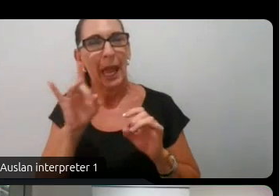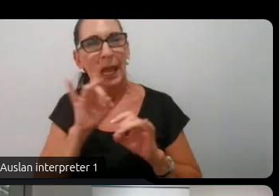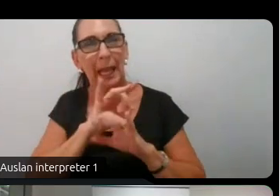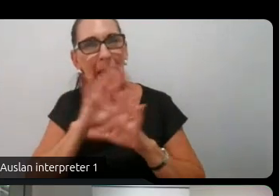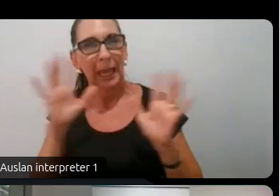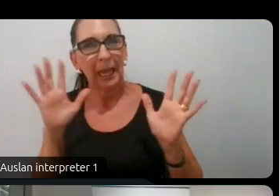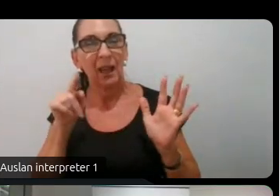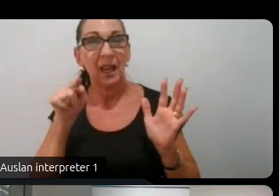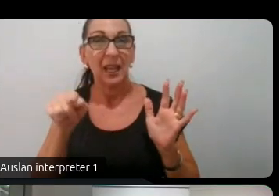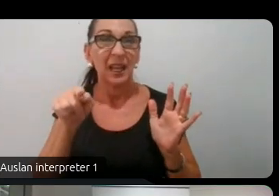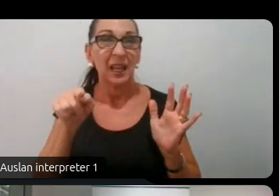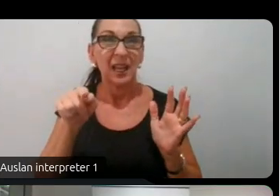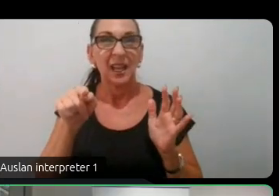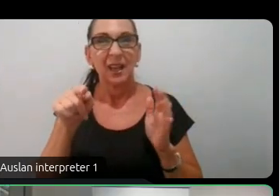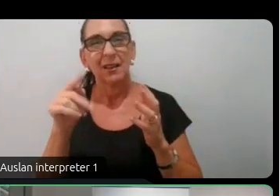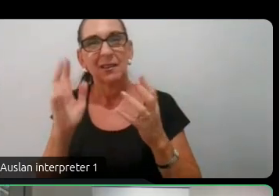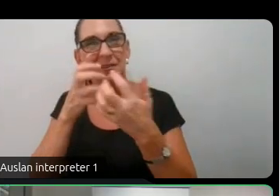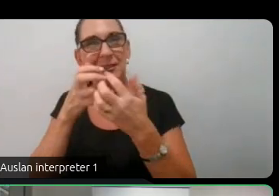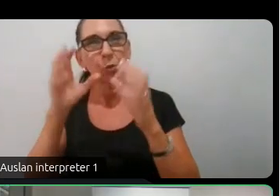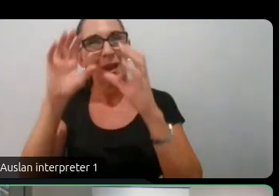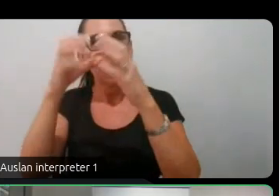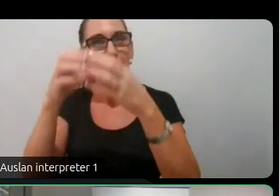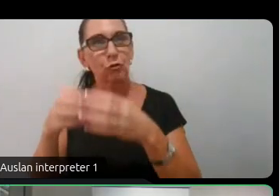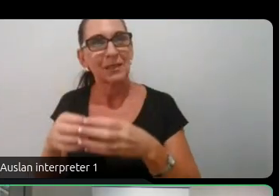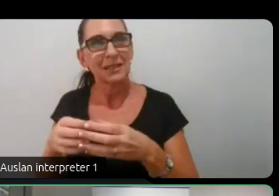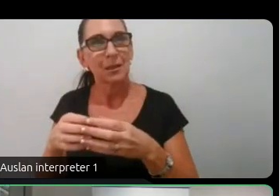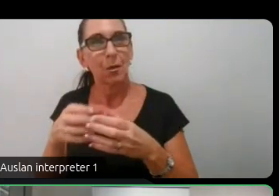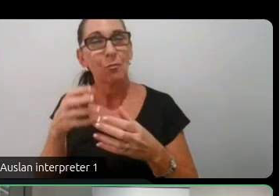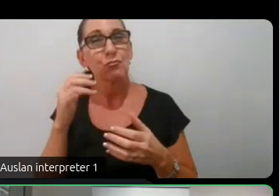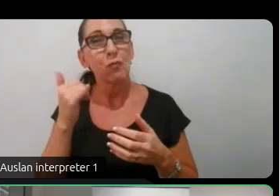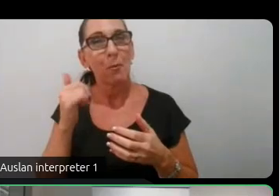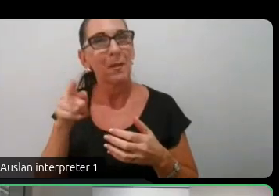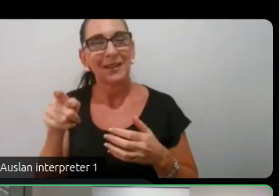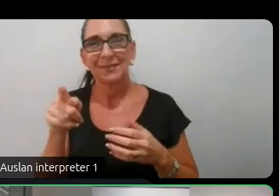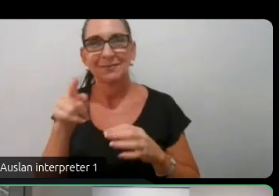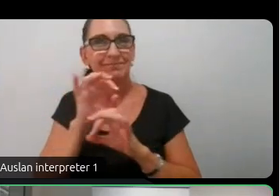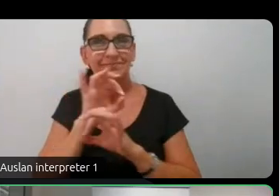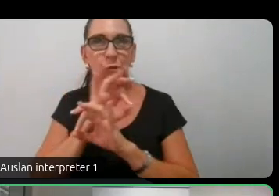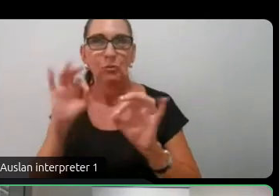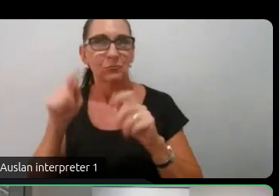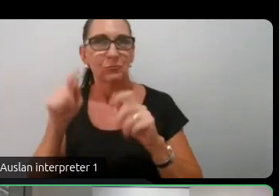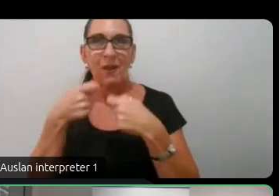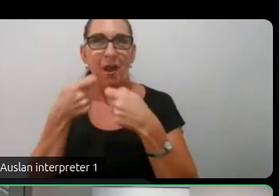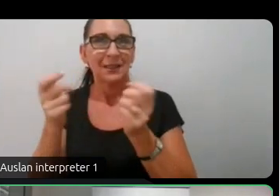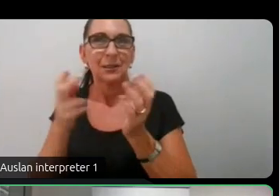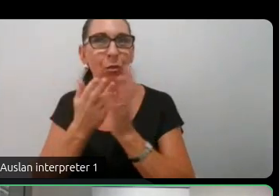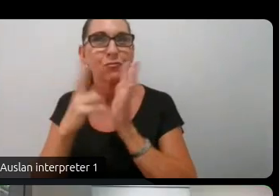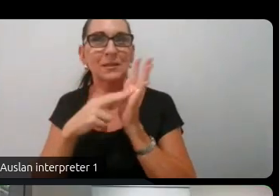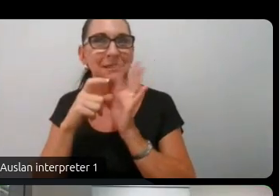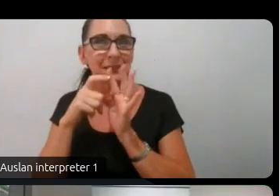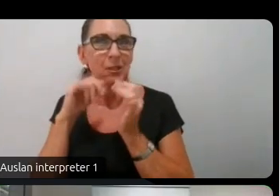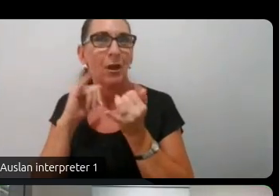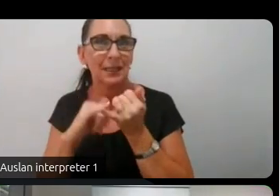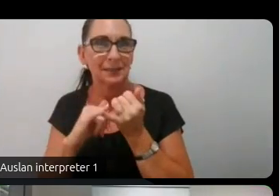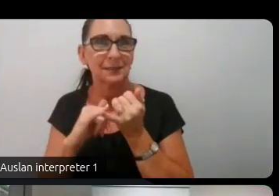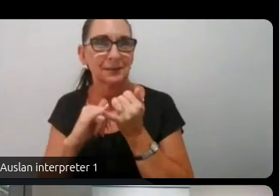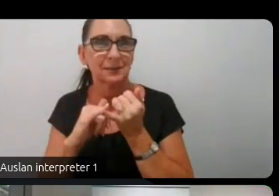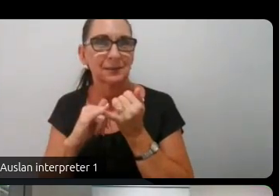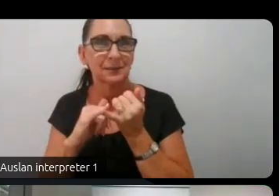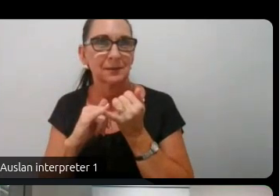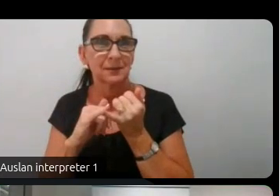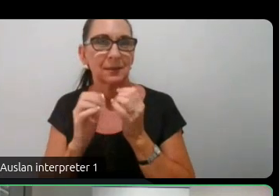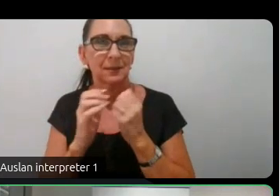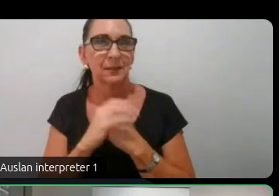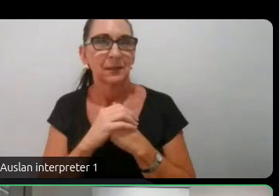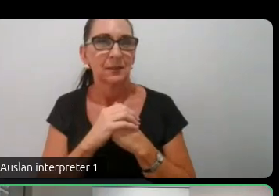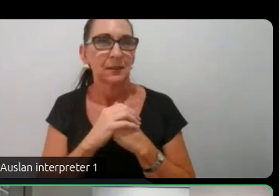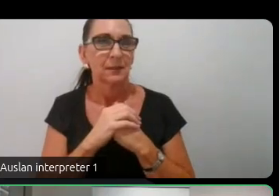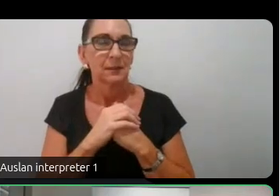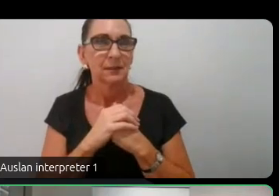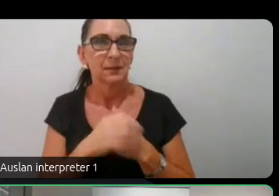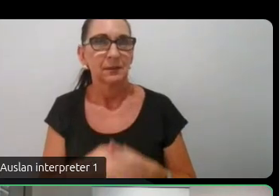provided in those, it likely will be considered uh non- NDIS support. So, to the next bit. Um, these